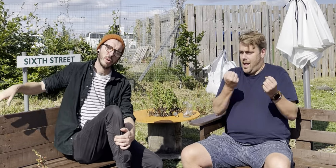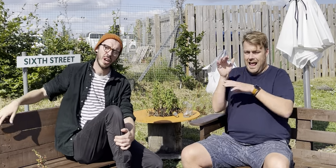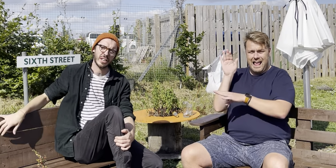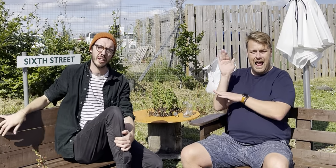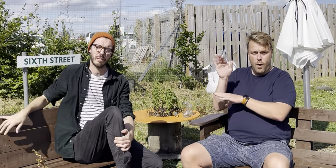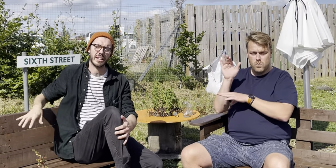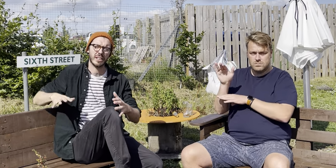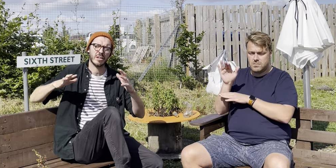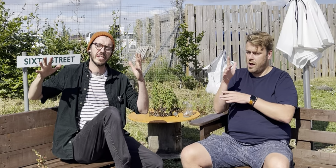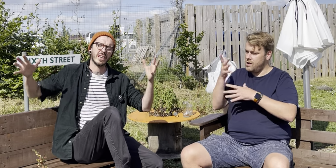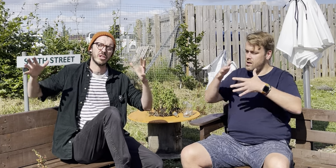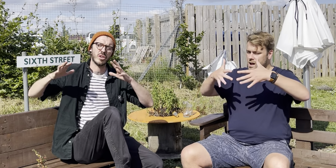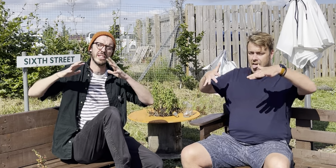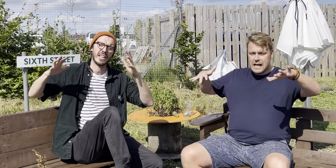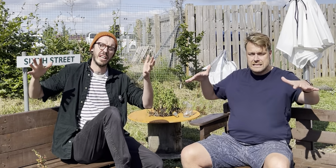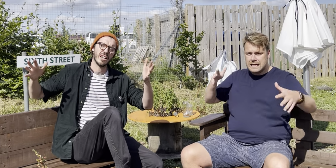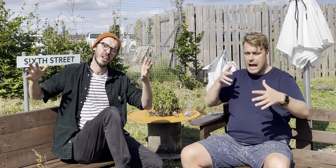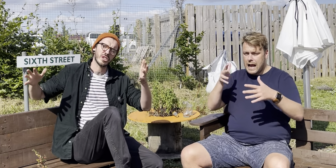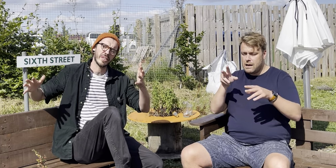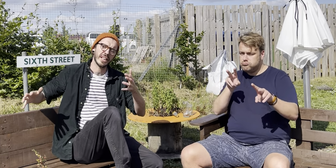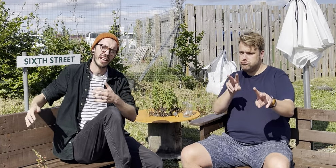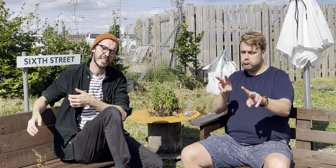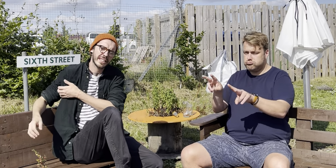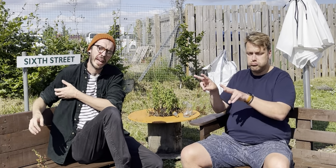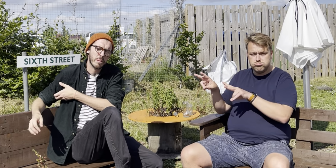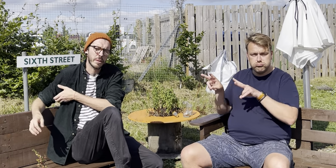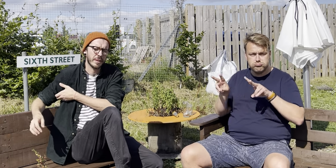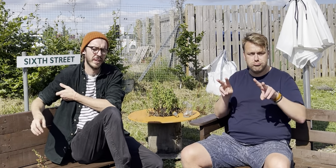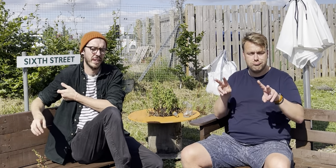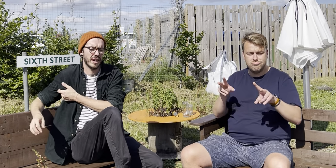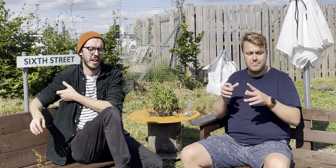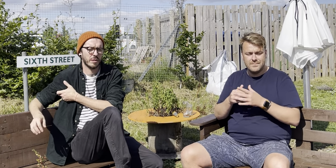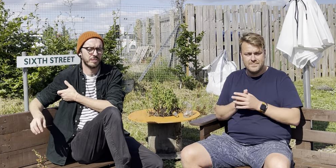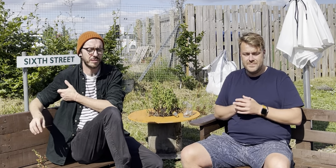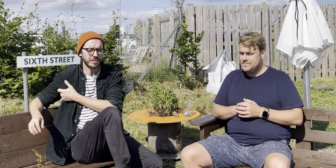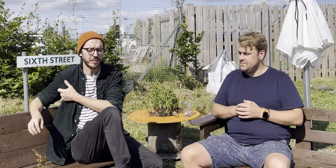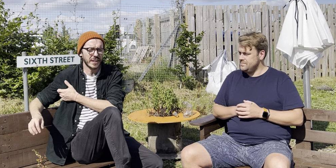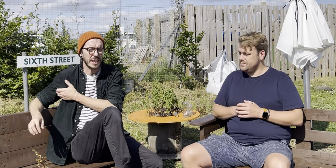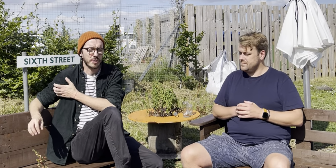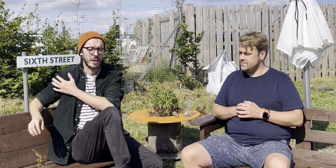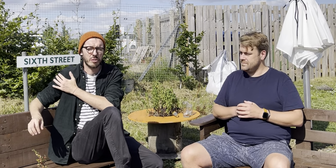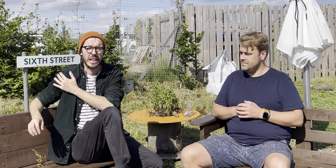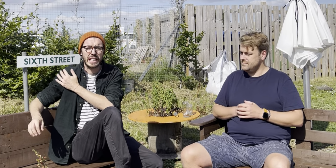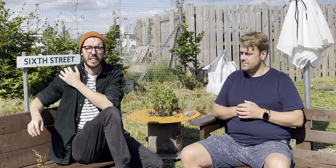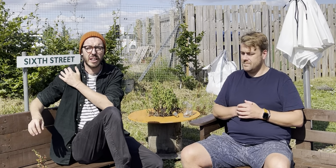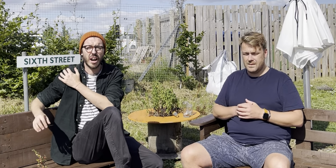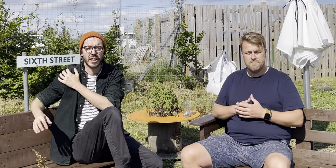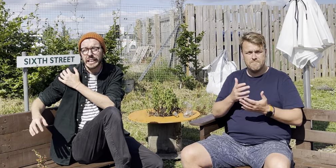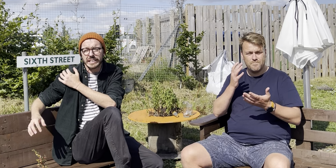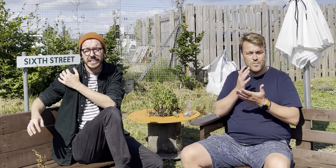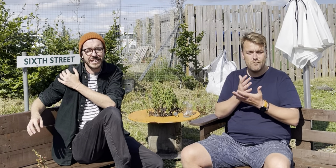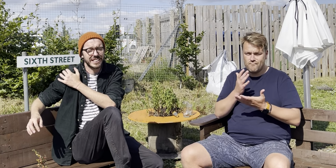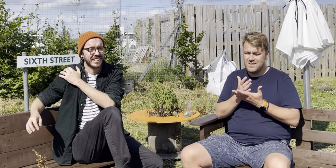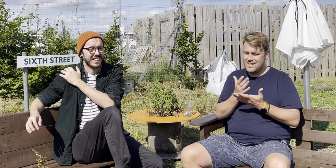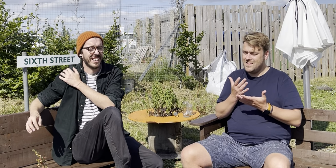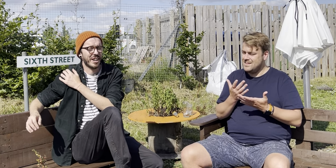work and making those things translate larger in the landscape it's been a really kind um